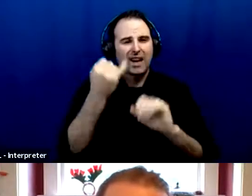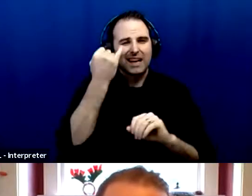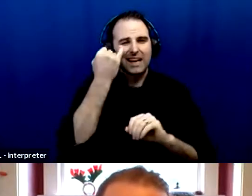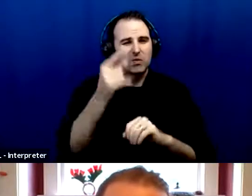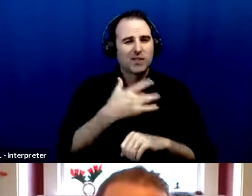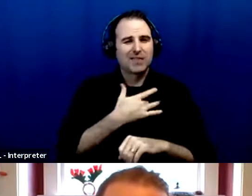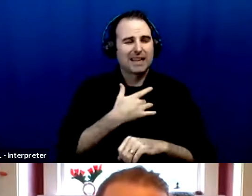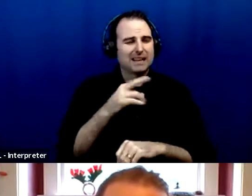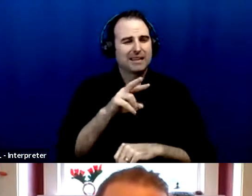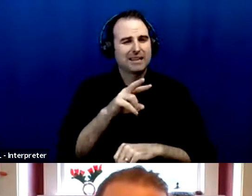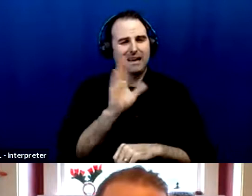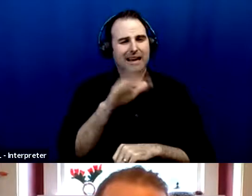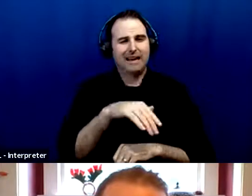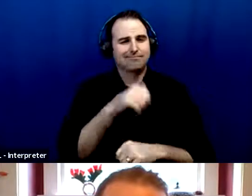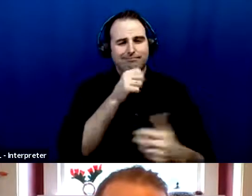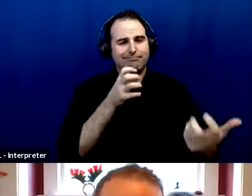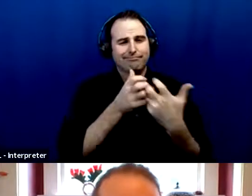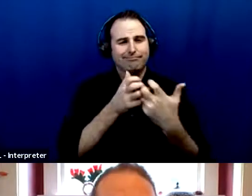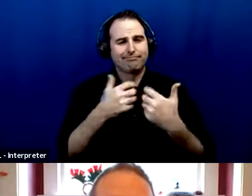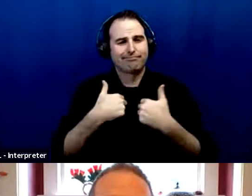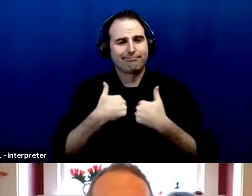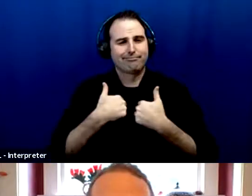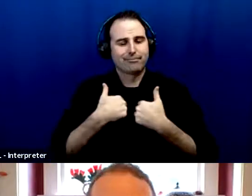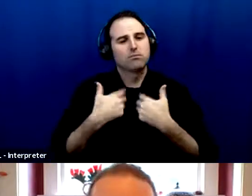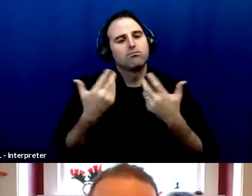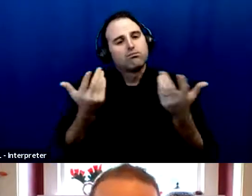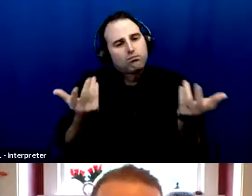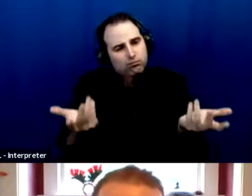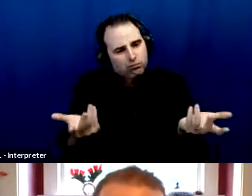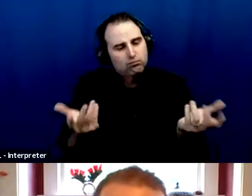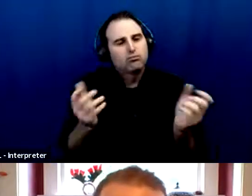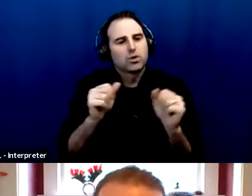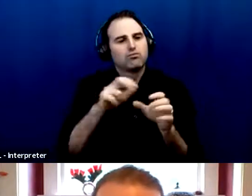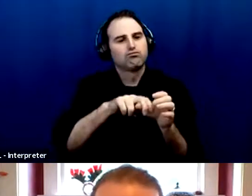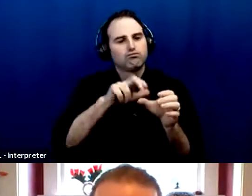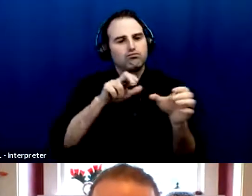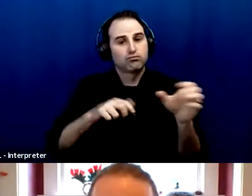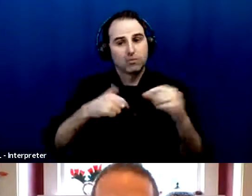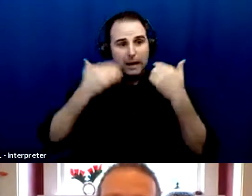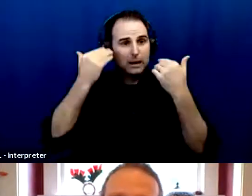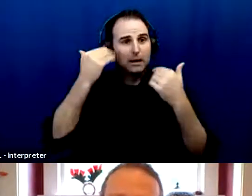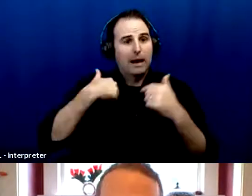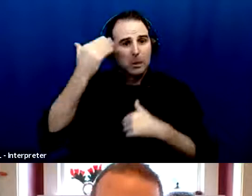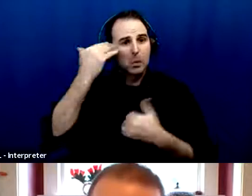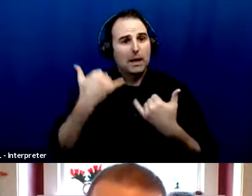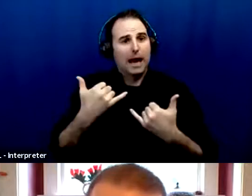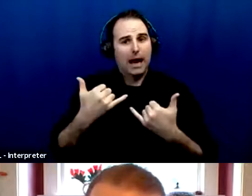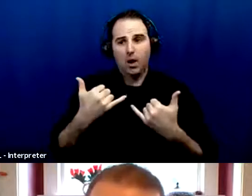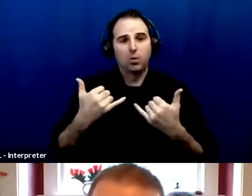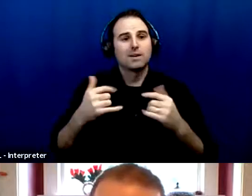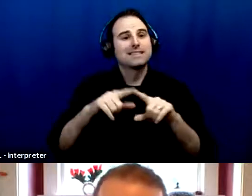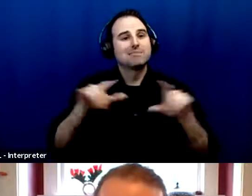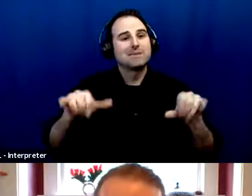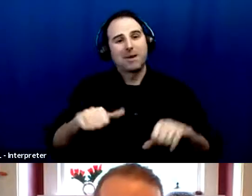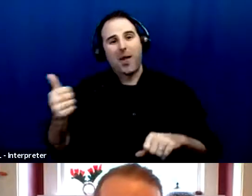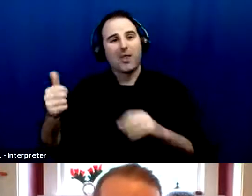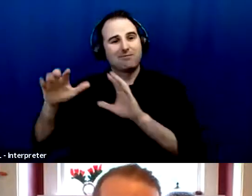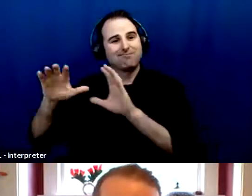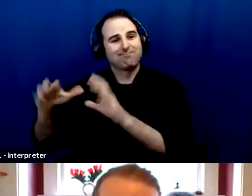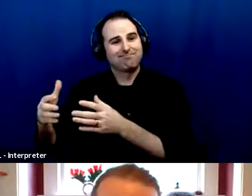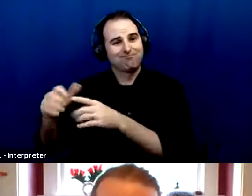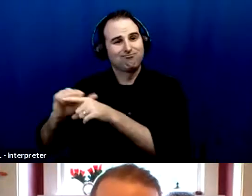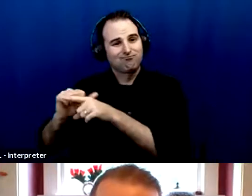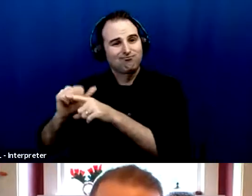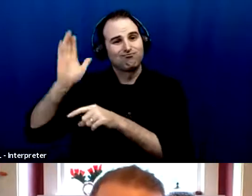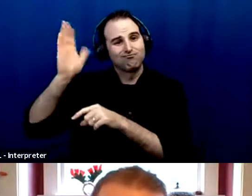competing presentations right now at the at these next couple hours. So just yeah, and piping whenever you can. We have how many